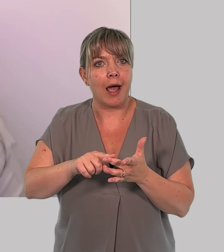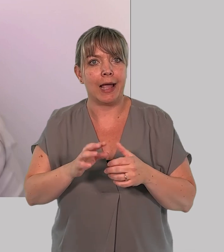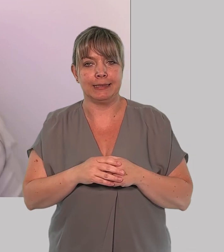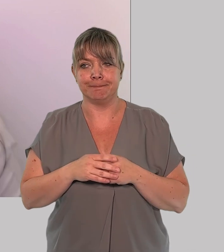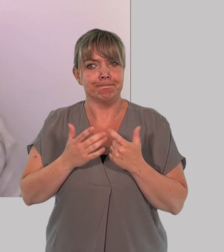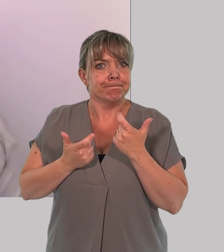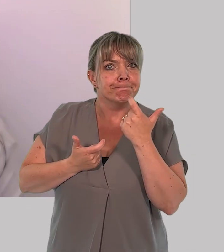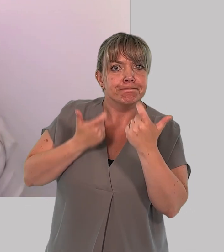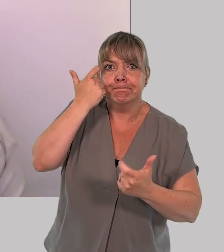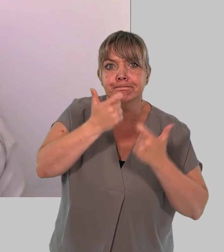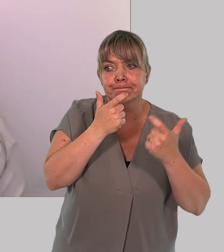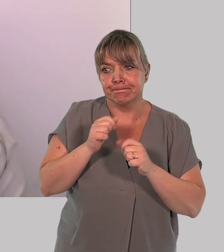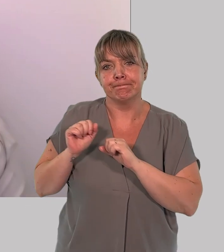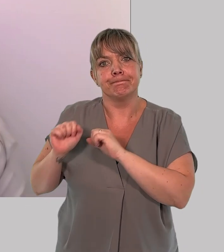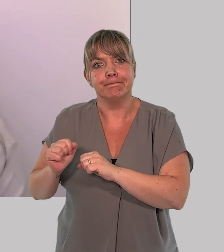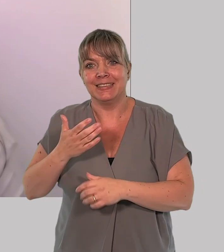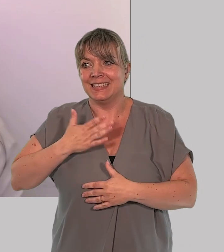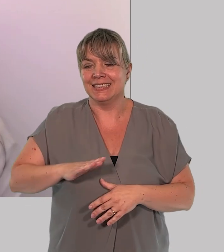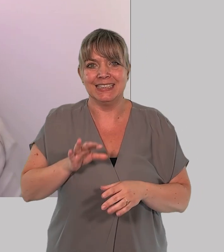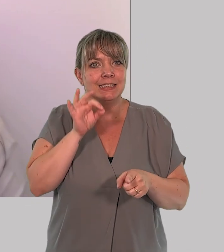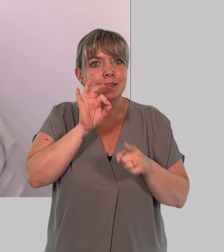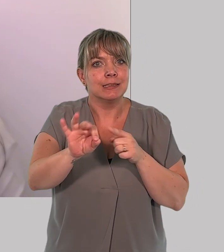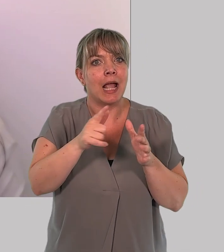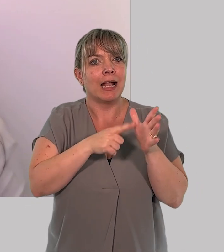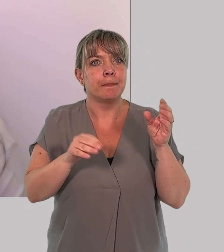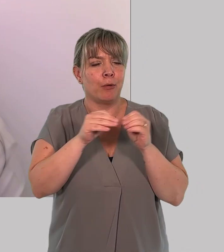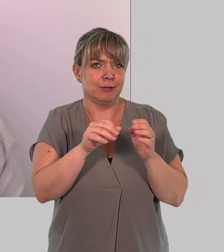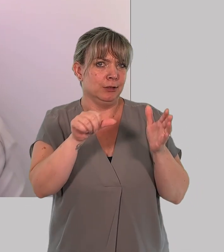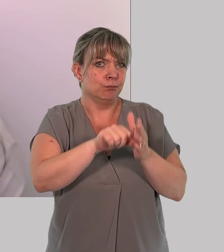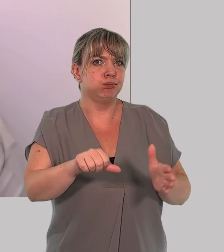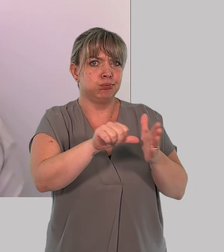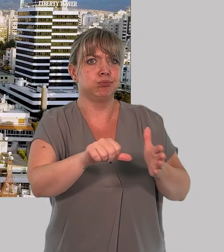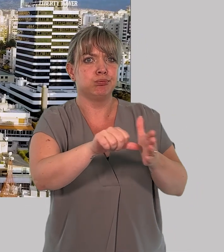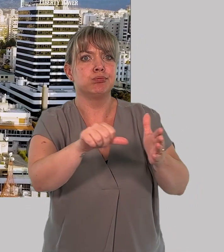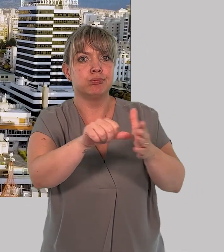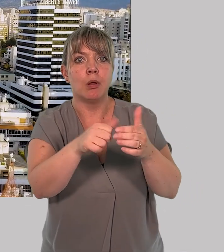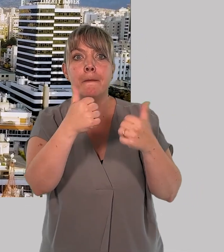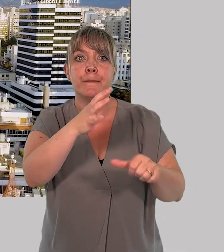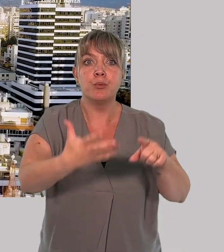couldn't understand why we have such inefficient treatment options for such a common illness.